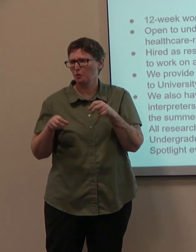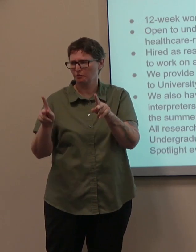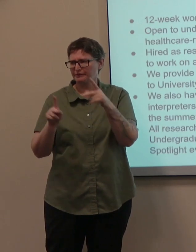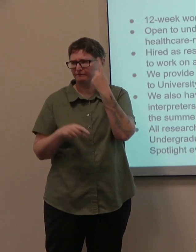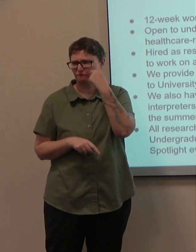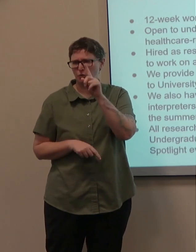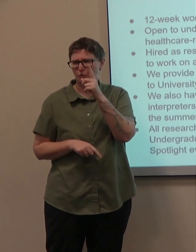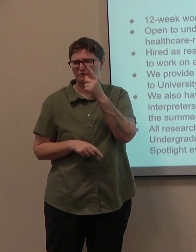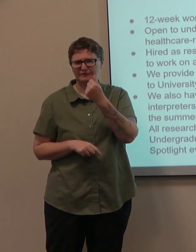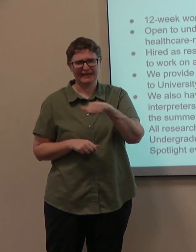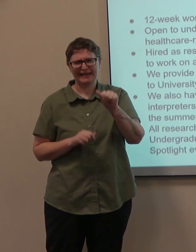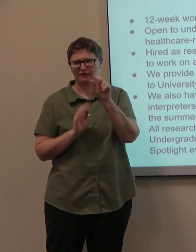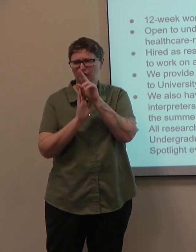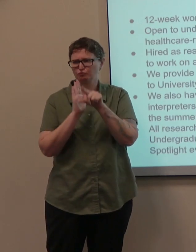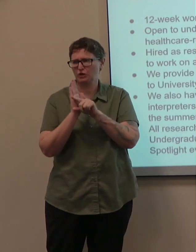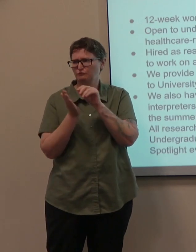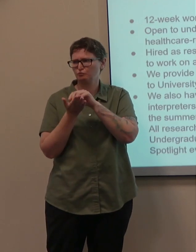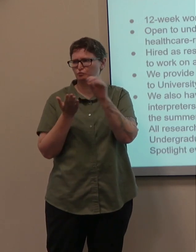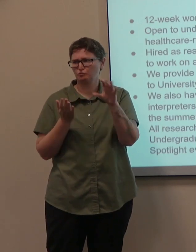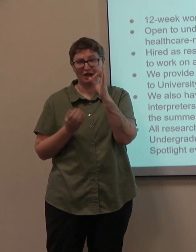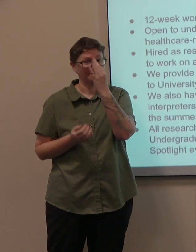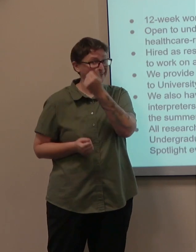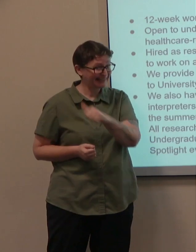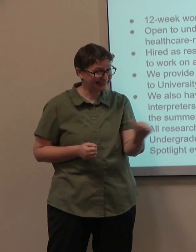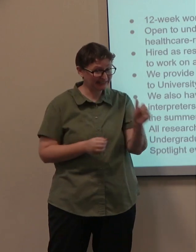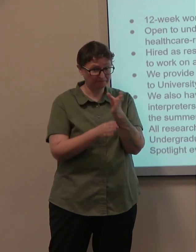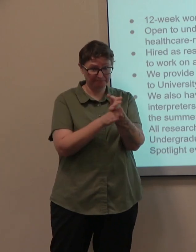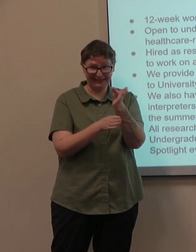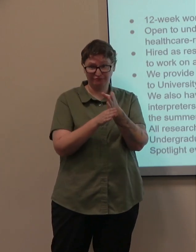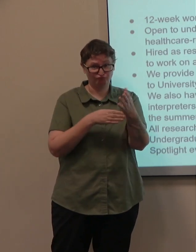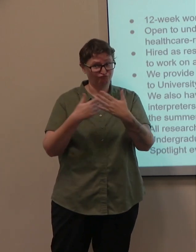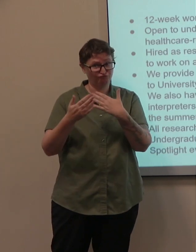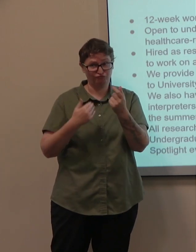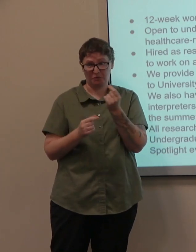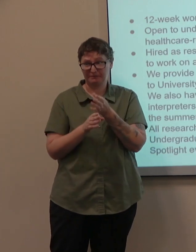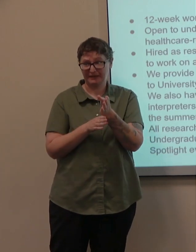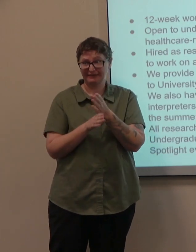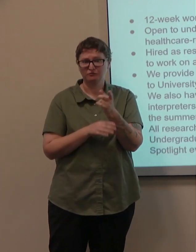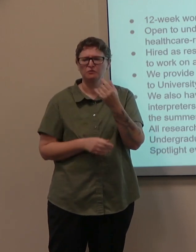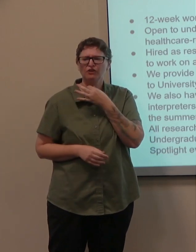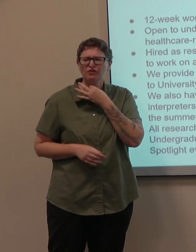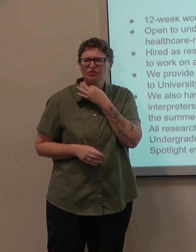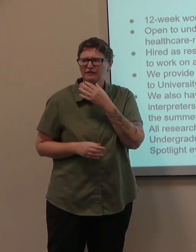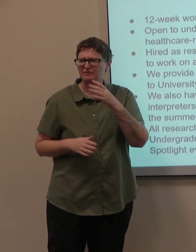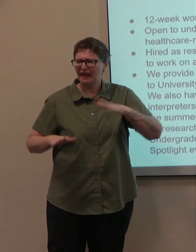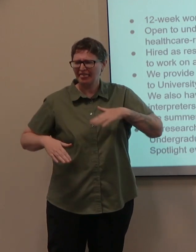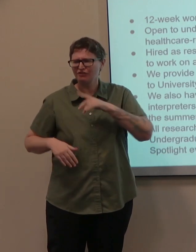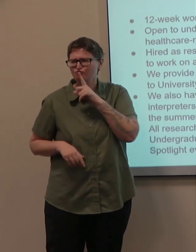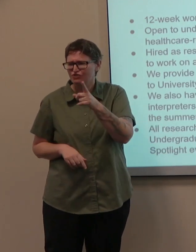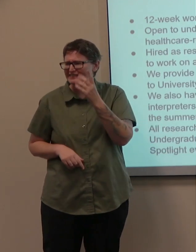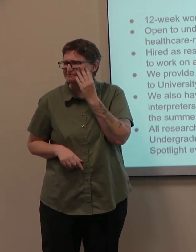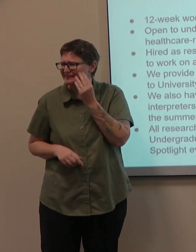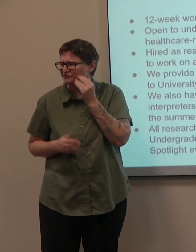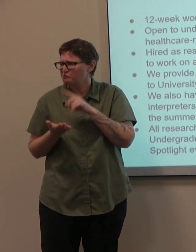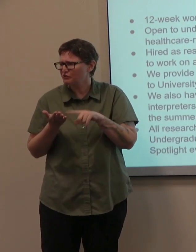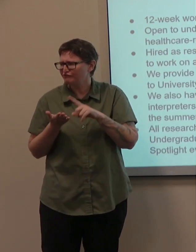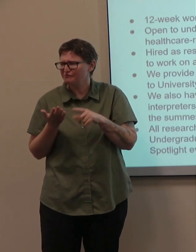It's a work experience opportunity for any undergraduate students of any major, regardless what major they have. We're curious or haven't